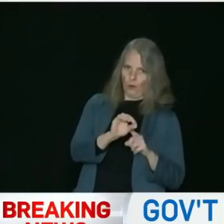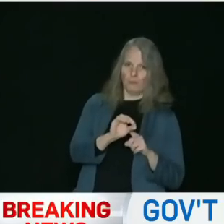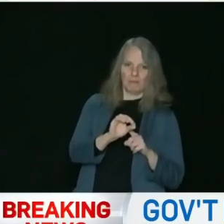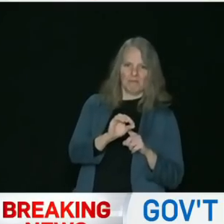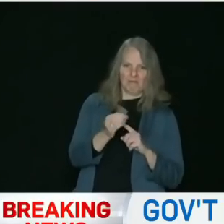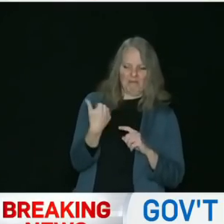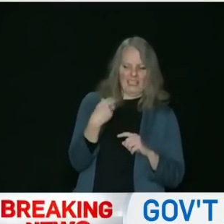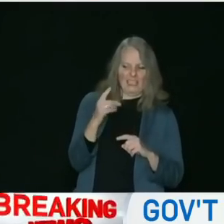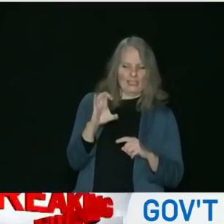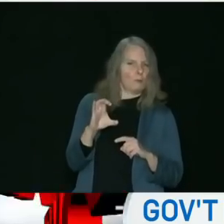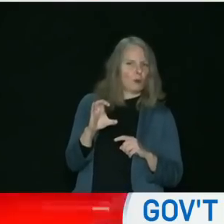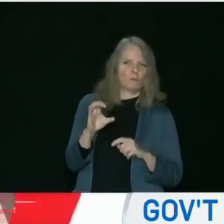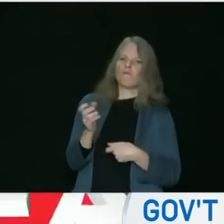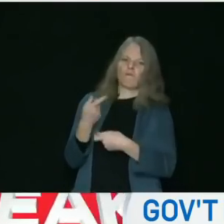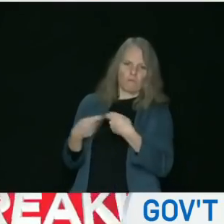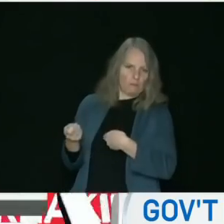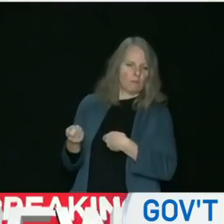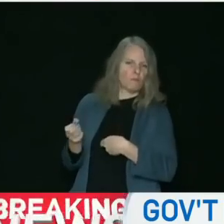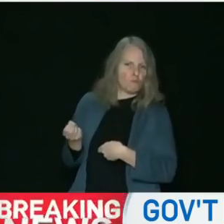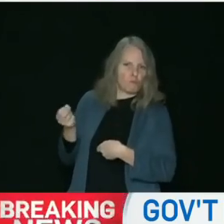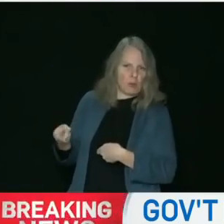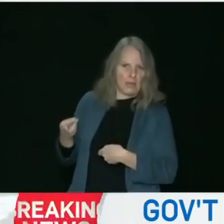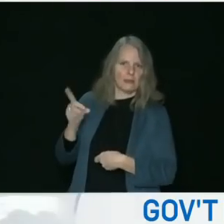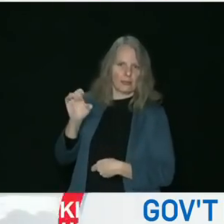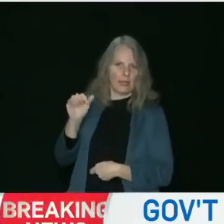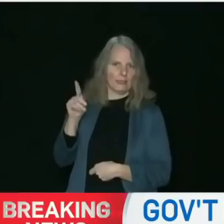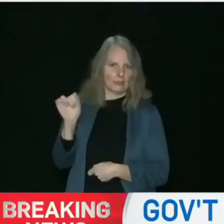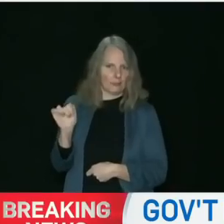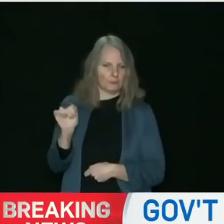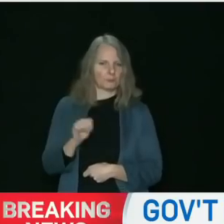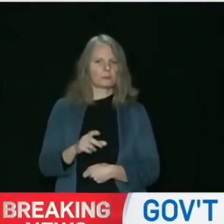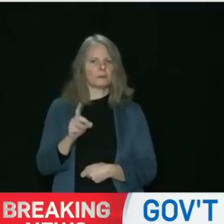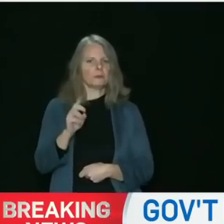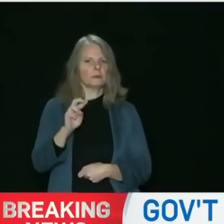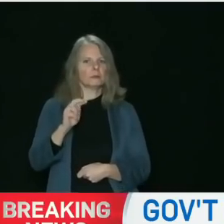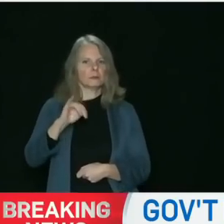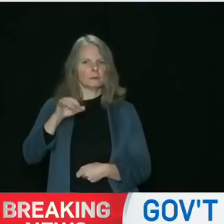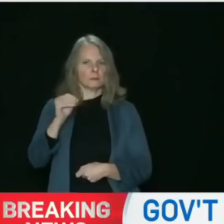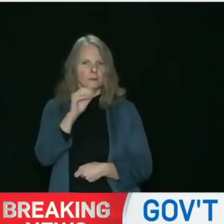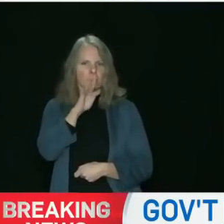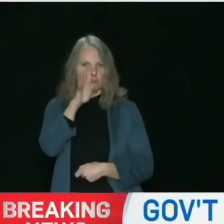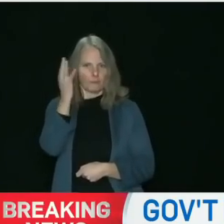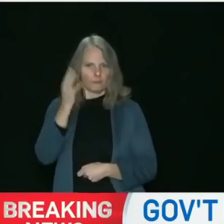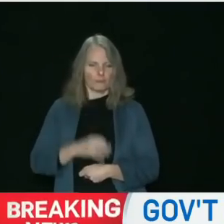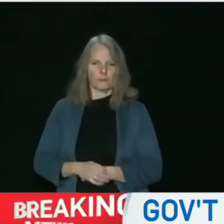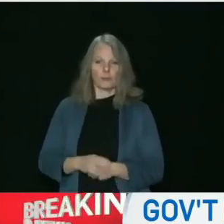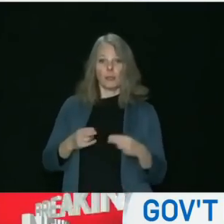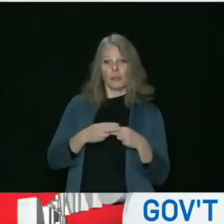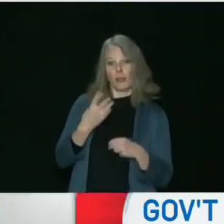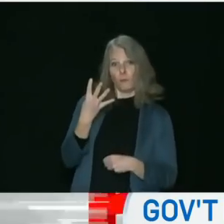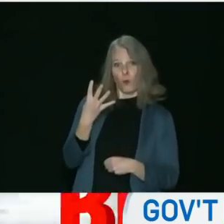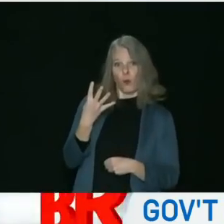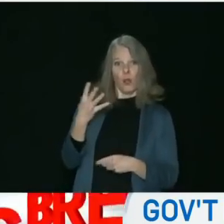THE PREDOMINANT VARIANT CIRCULATING IN CANADA AS OF